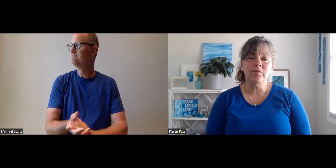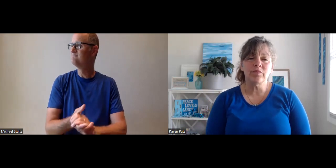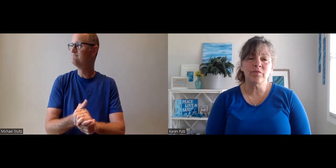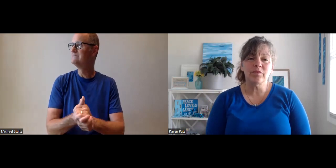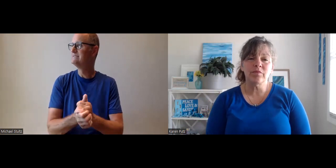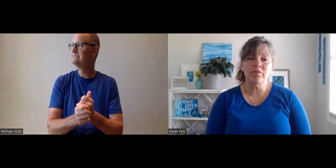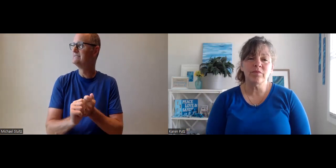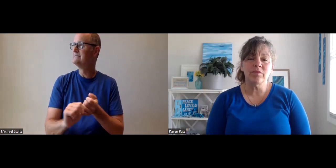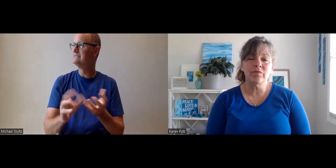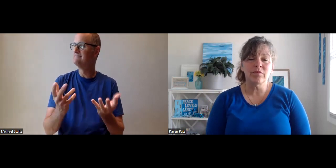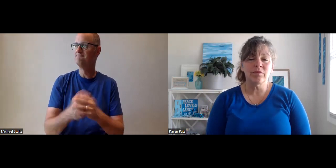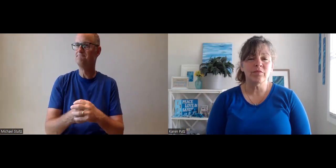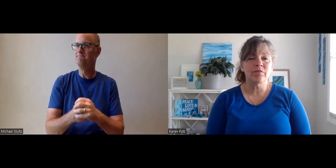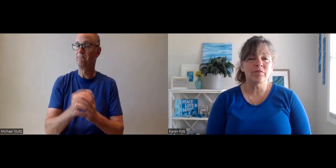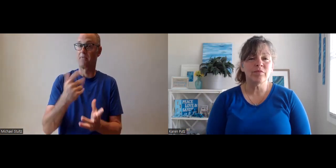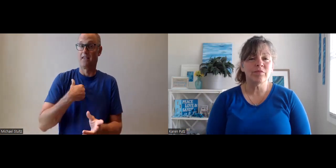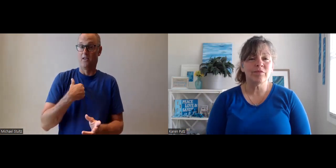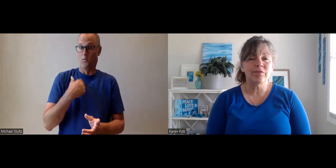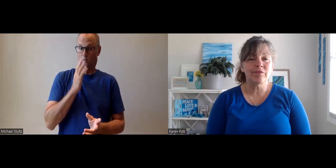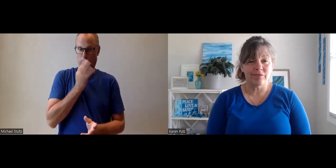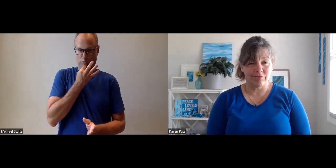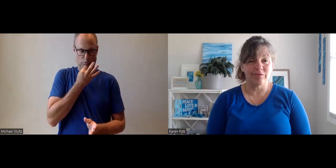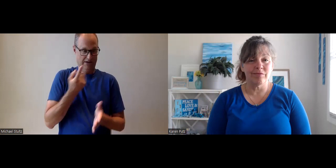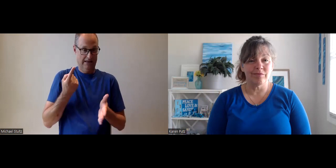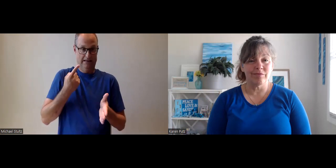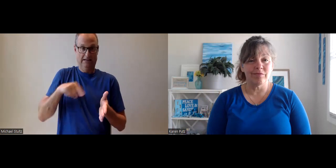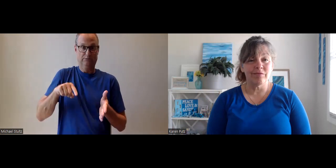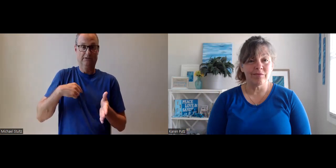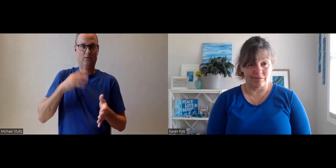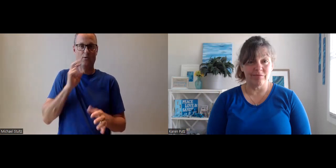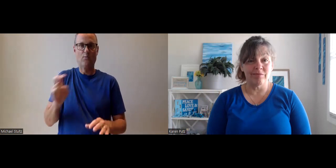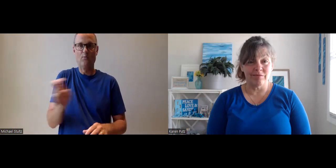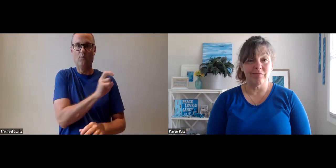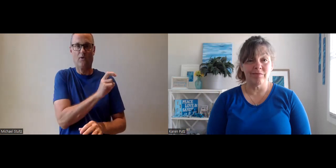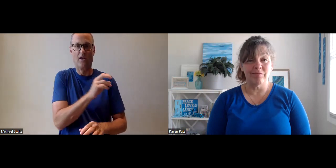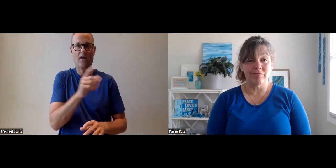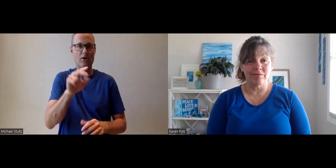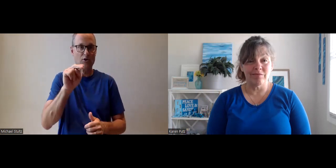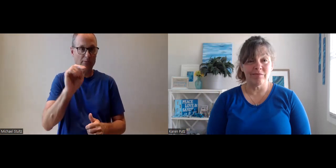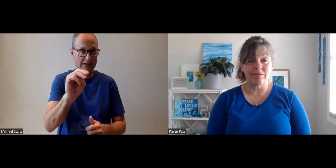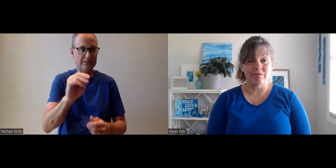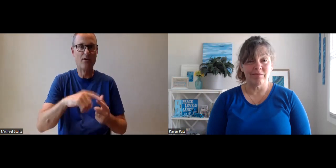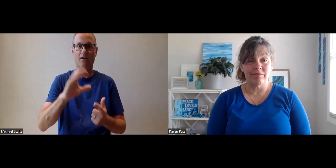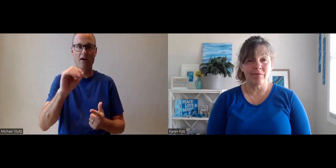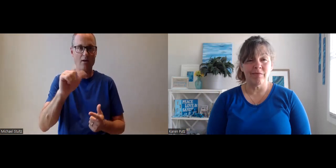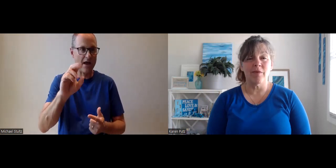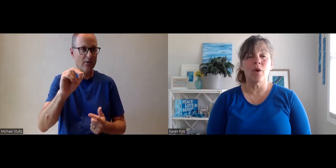When you look for birds or like the speed of birds, how do you capture birds? Like what their speed.